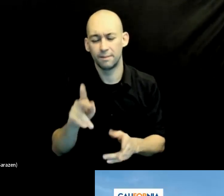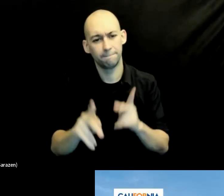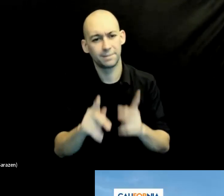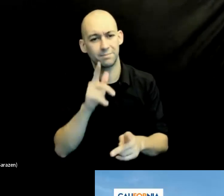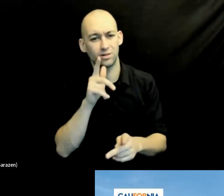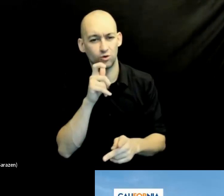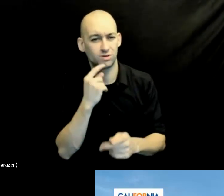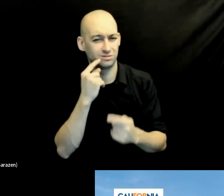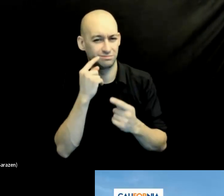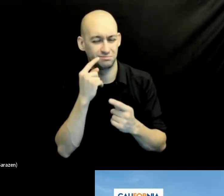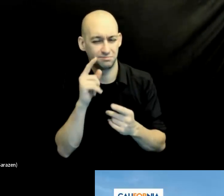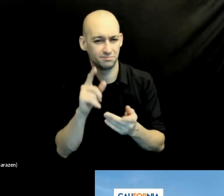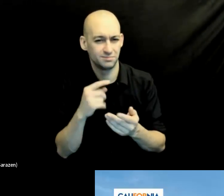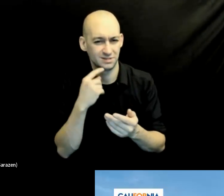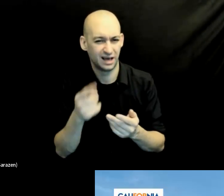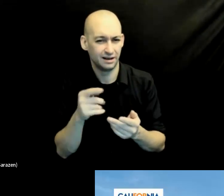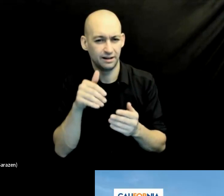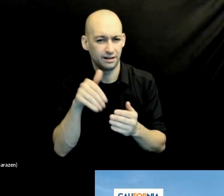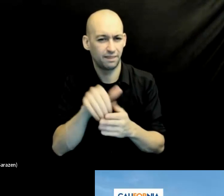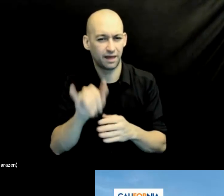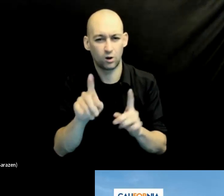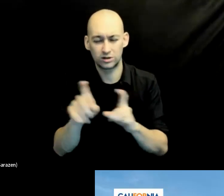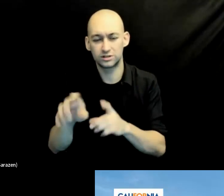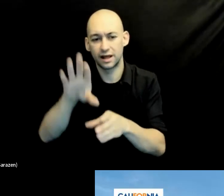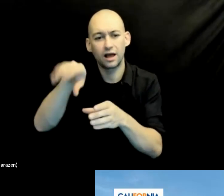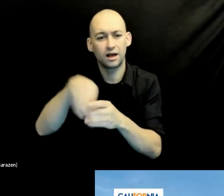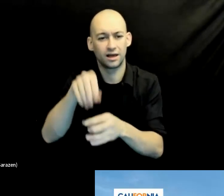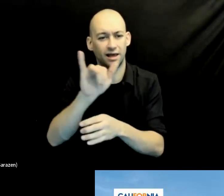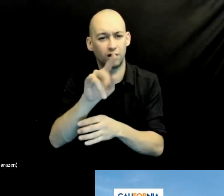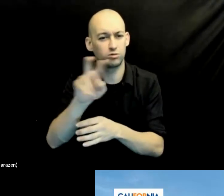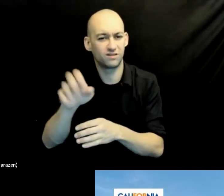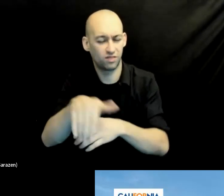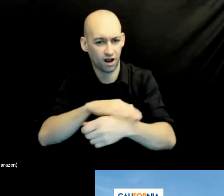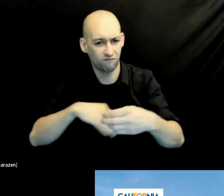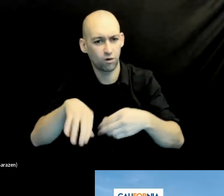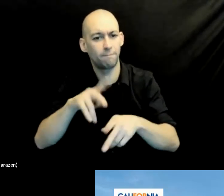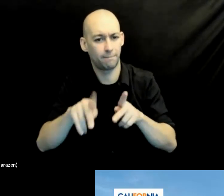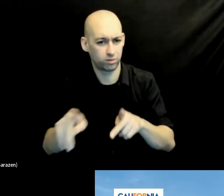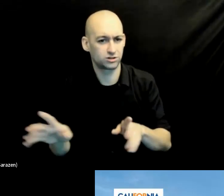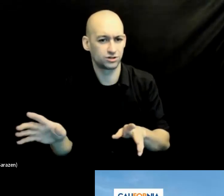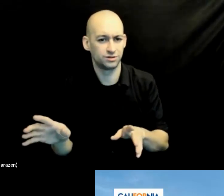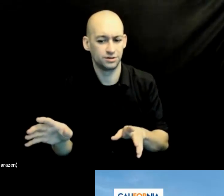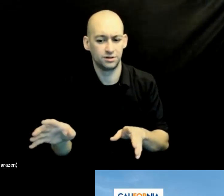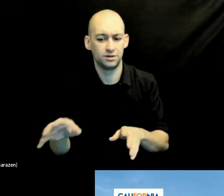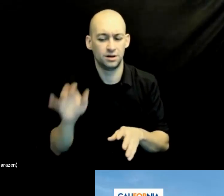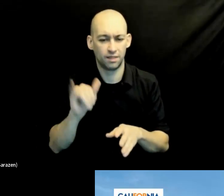in that question I believe, are inclusive of the covered populations that the Plan and you